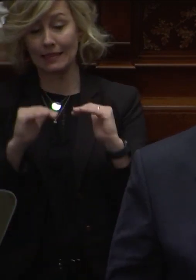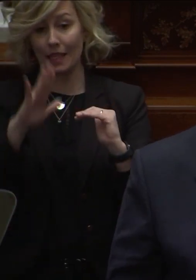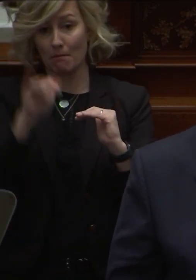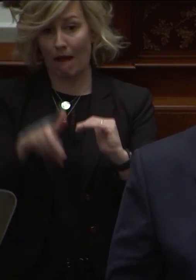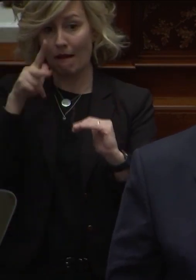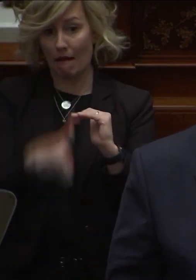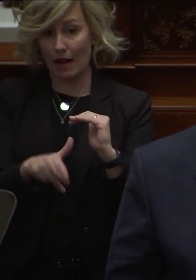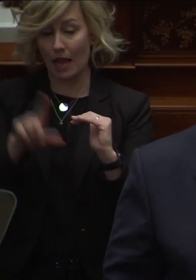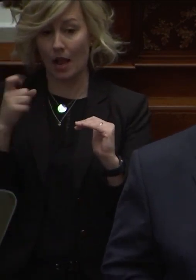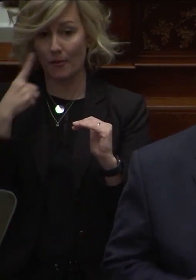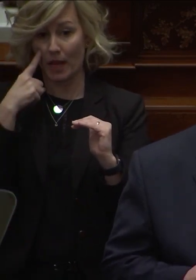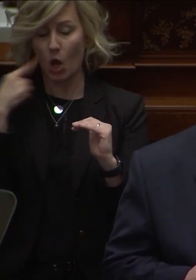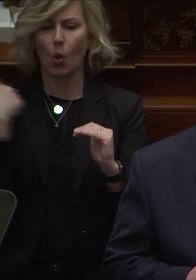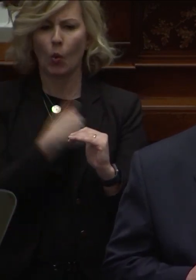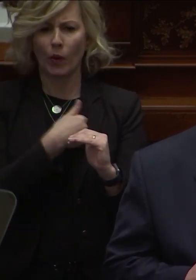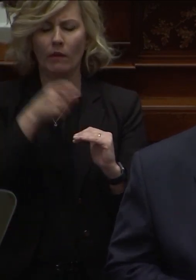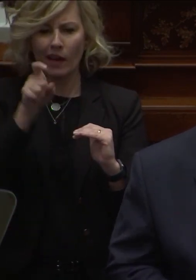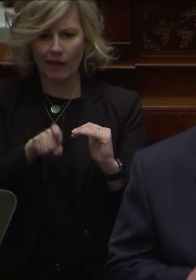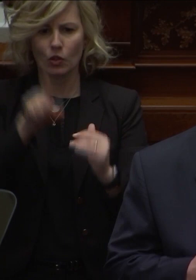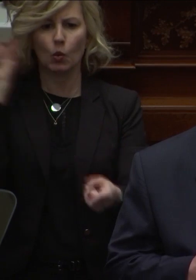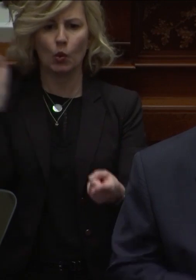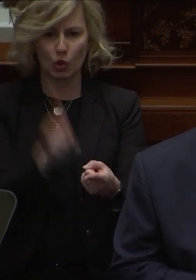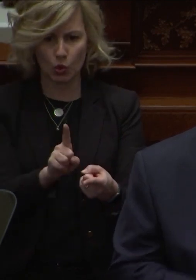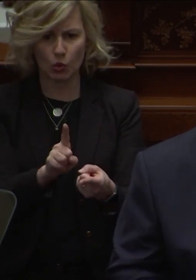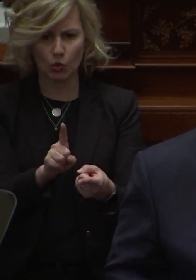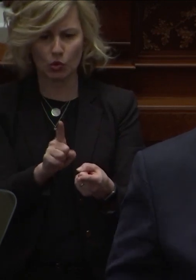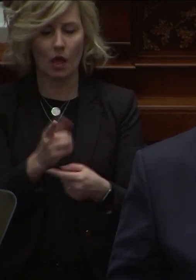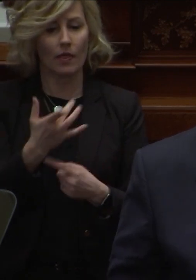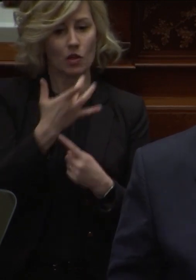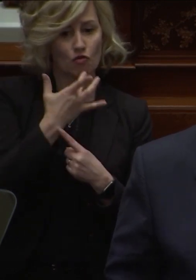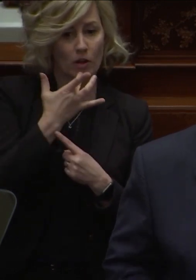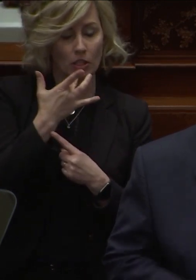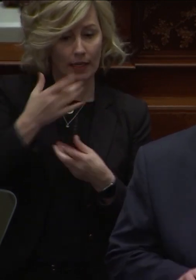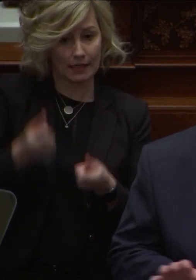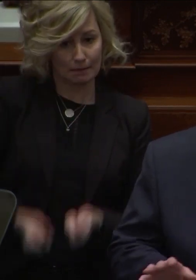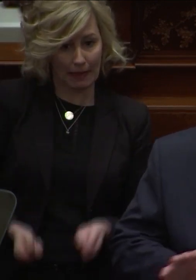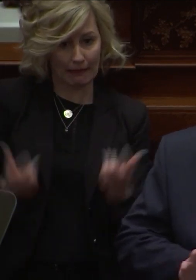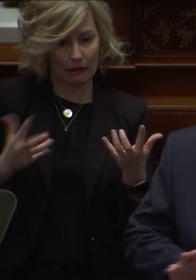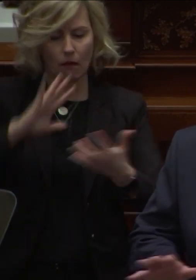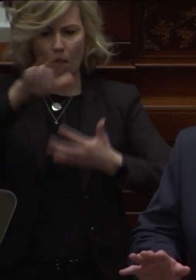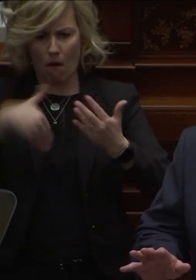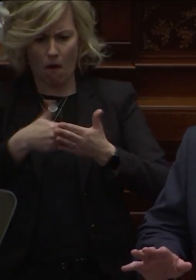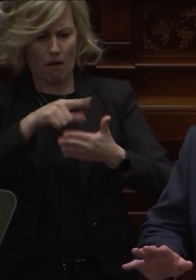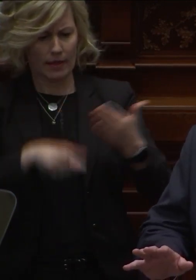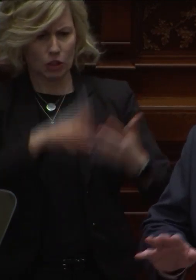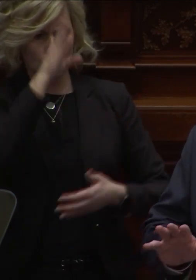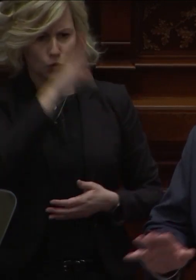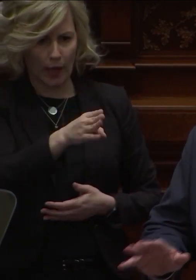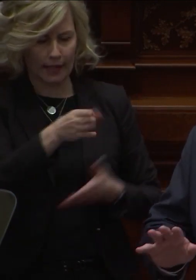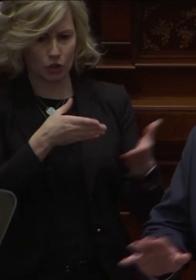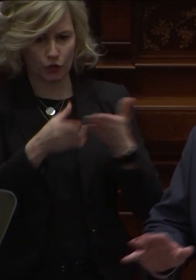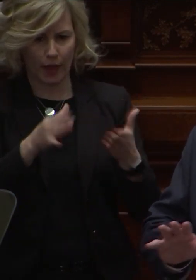WE WILL CALL THAT DISCRETIONARY SPENDING. TO BALANCE THE BUDGET BY SIMPLY CUTTING GOVERNMENT, WE WOULD HAVE TO REDUCE DISCRETIONARY